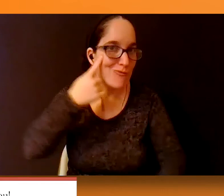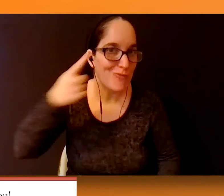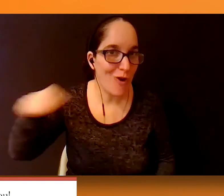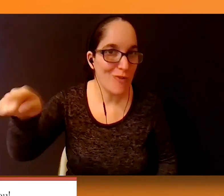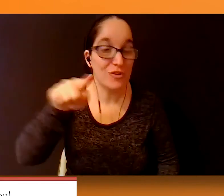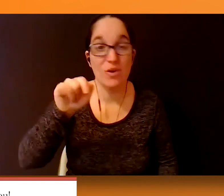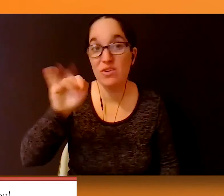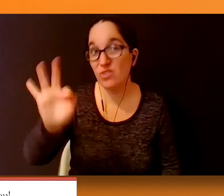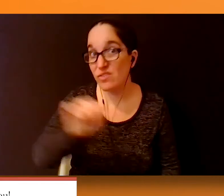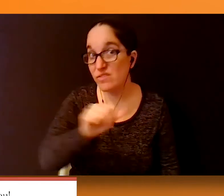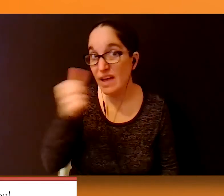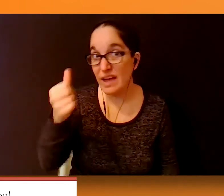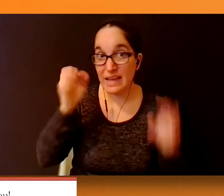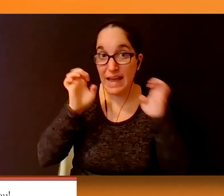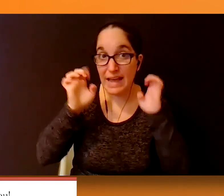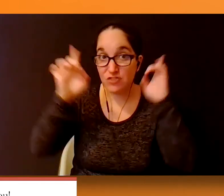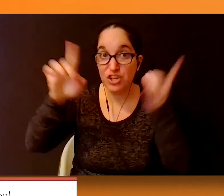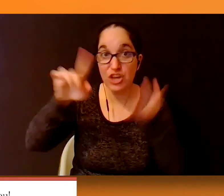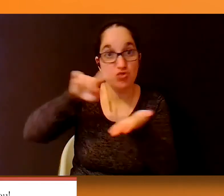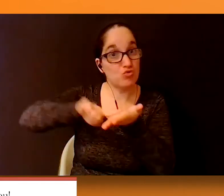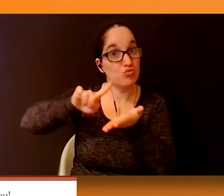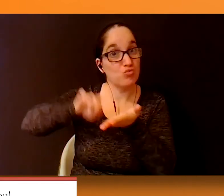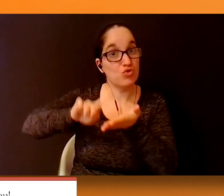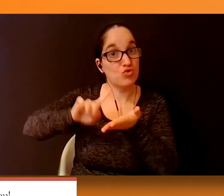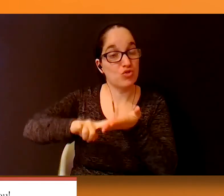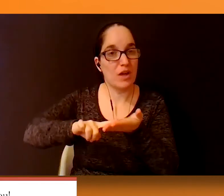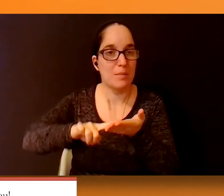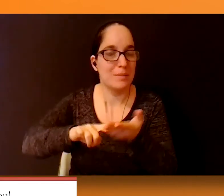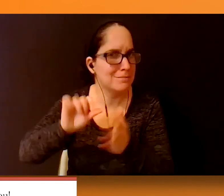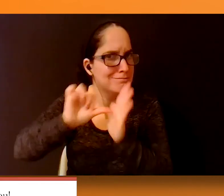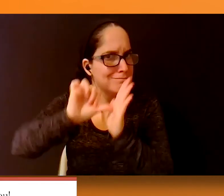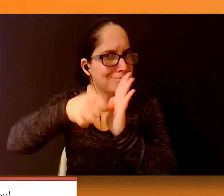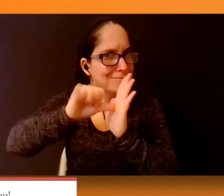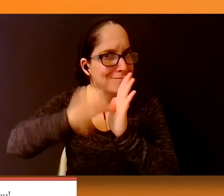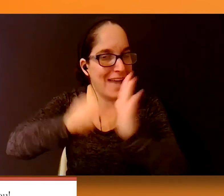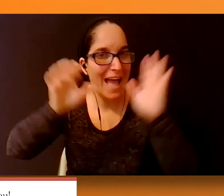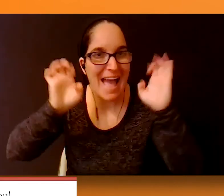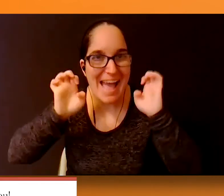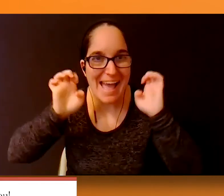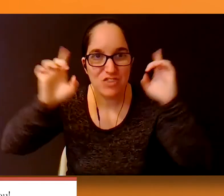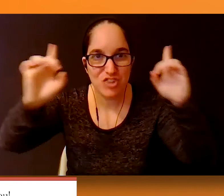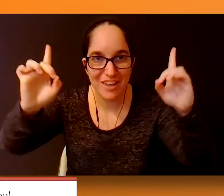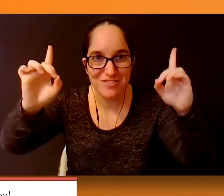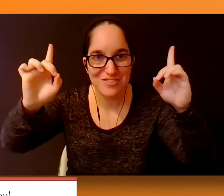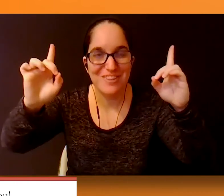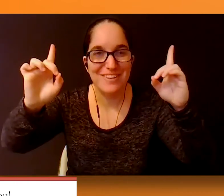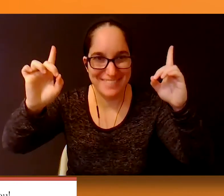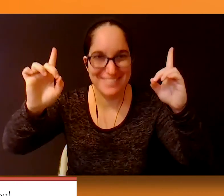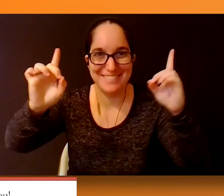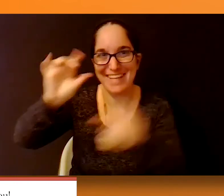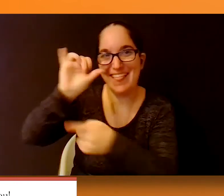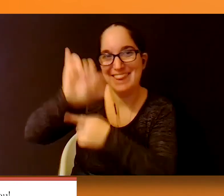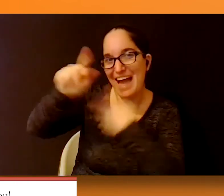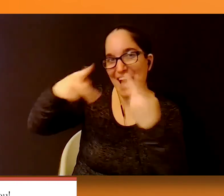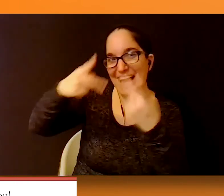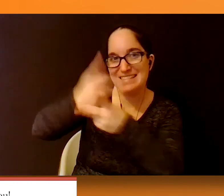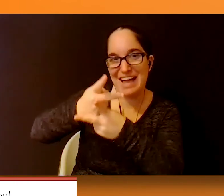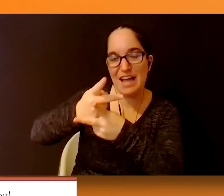if you have educational-- and really, it's educational. That's--that's my teaching strategies-type stuff.